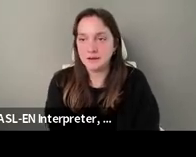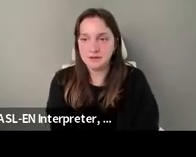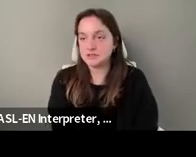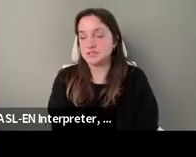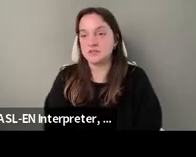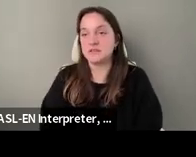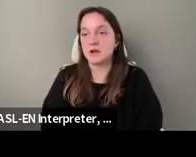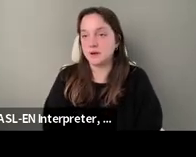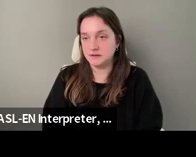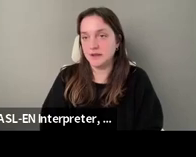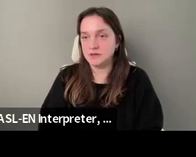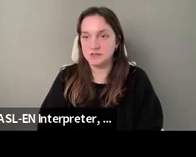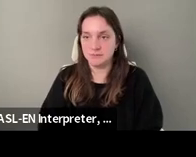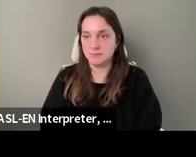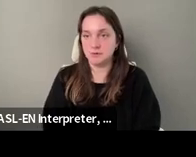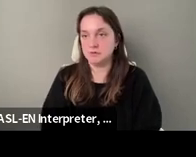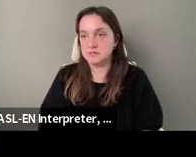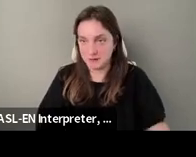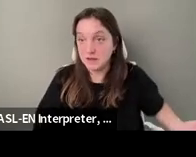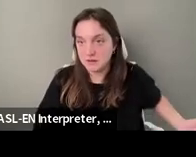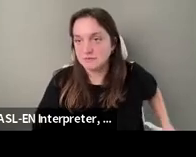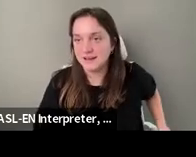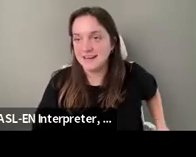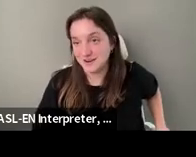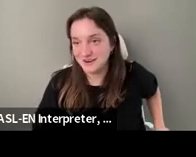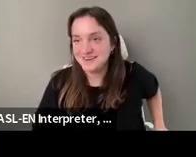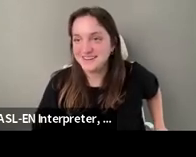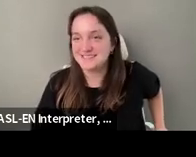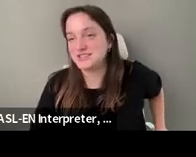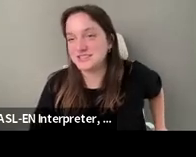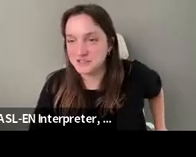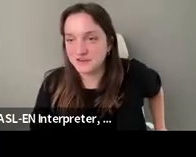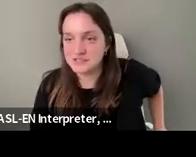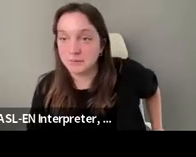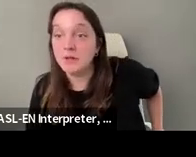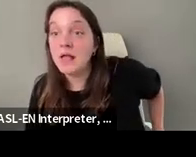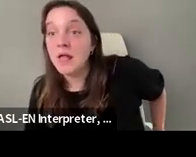period zero to 5, they then acquire a speaking language and